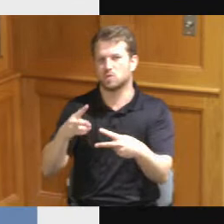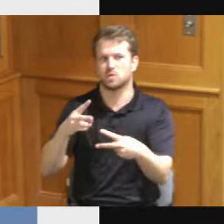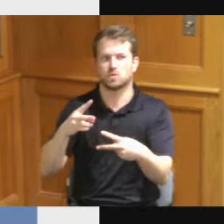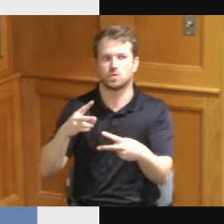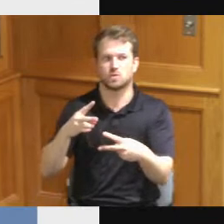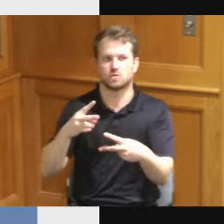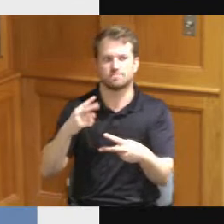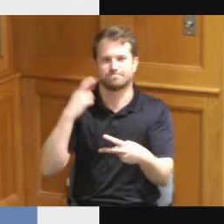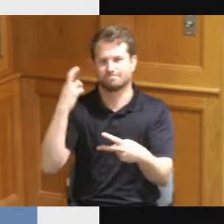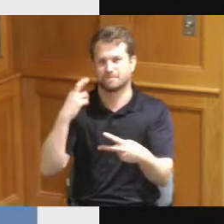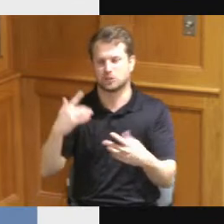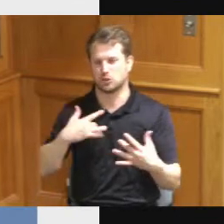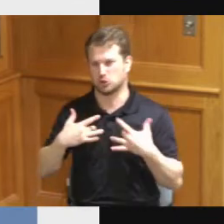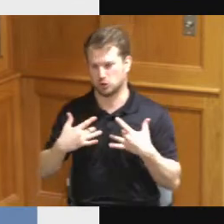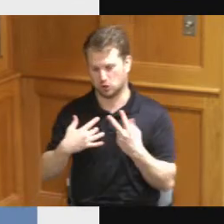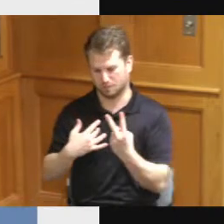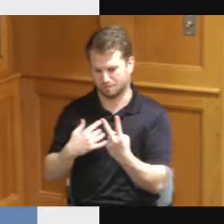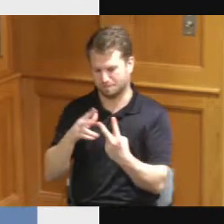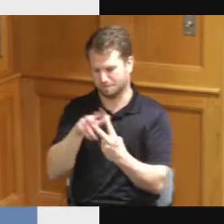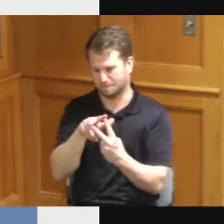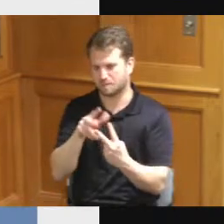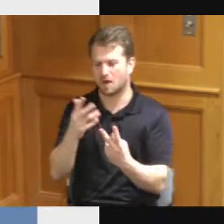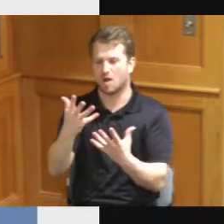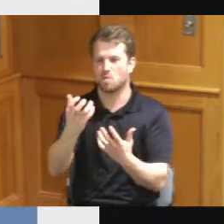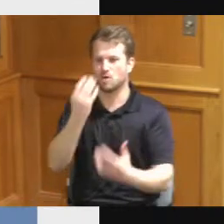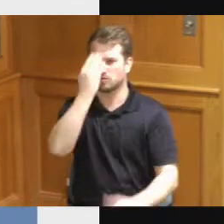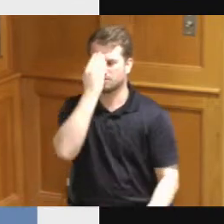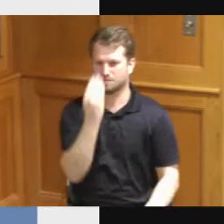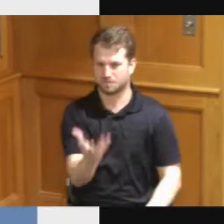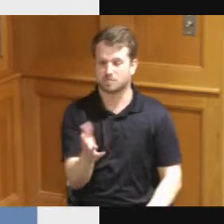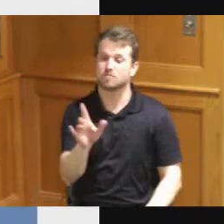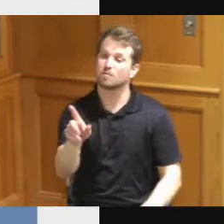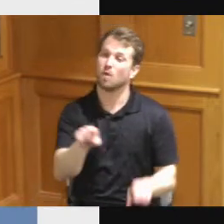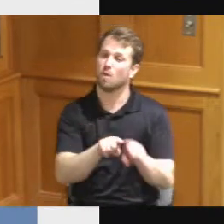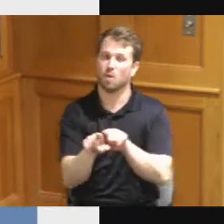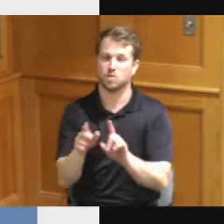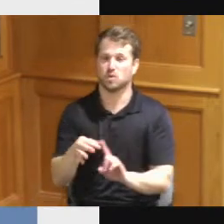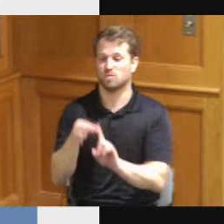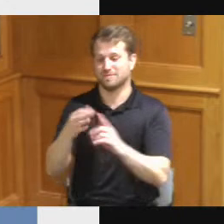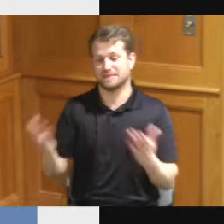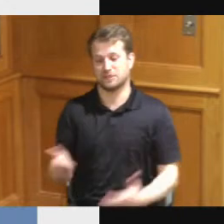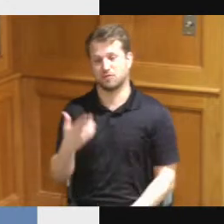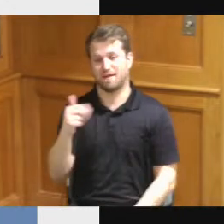concern I wanted to share with you all one other thing that's unique about Hamilton County that